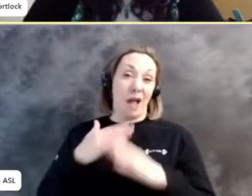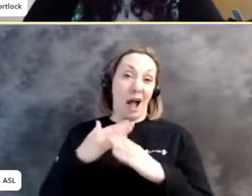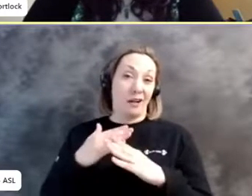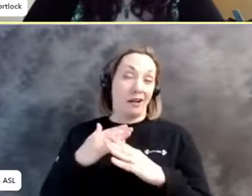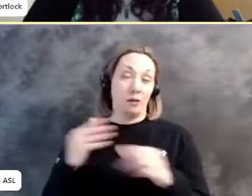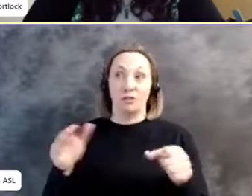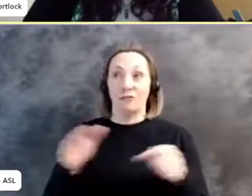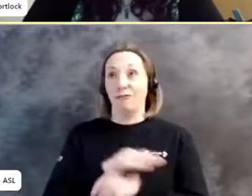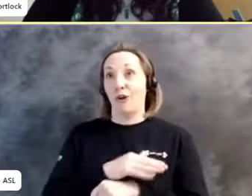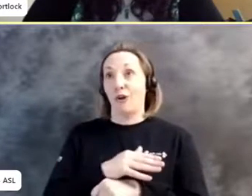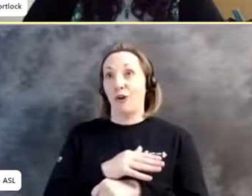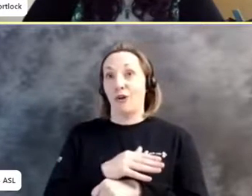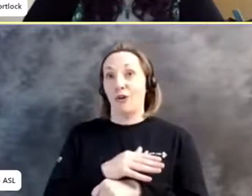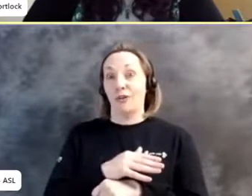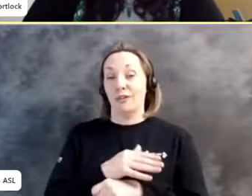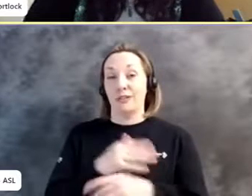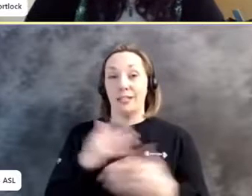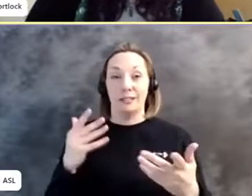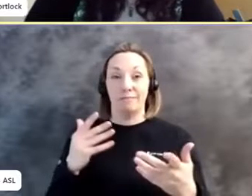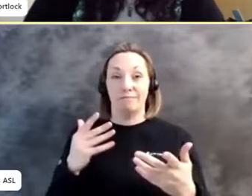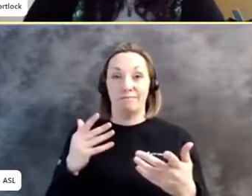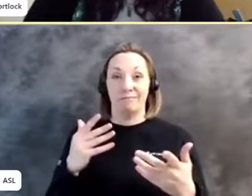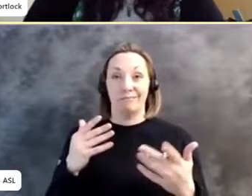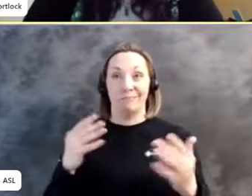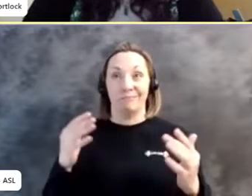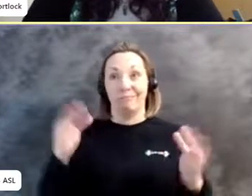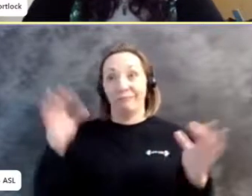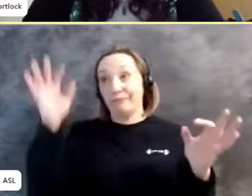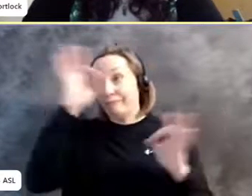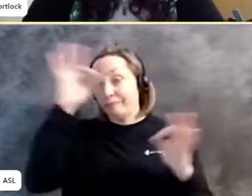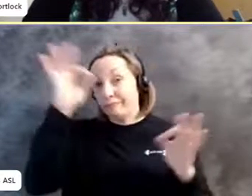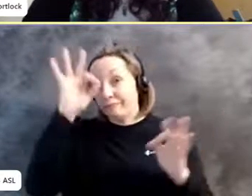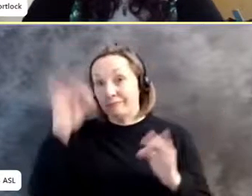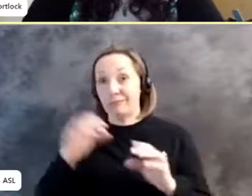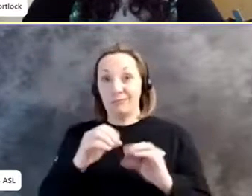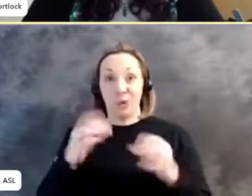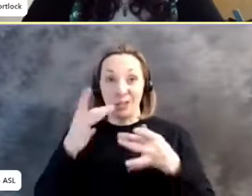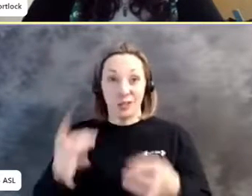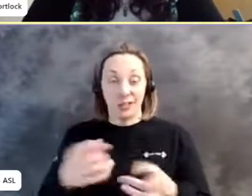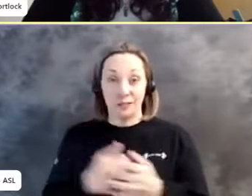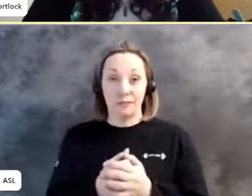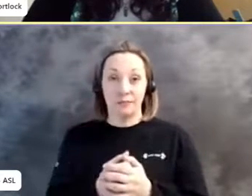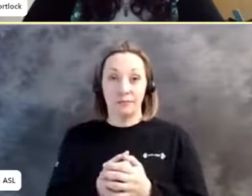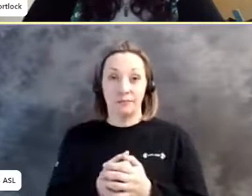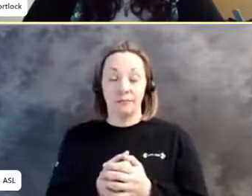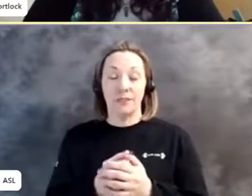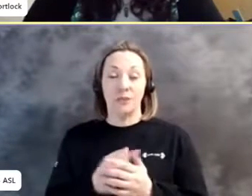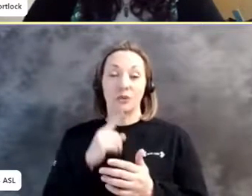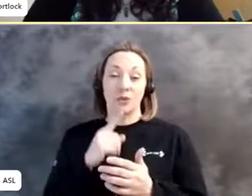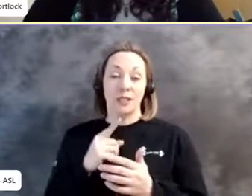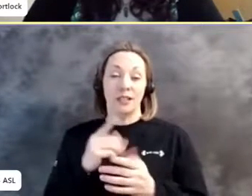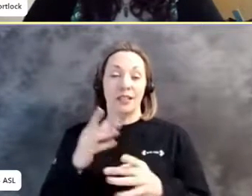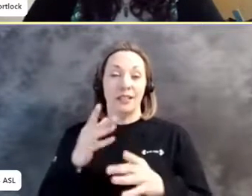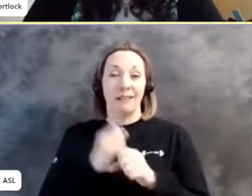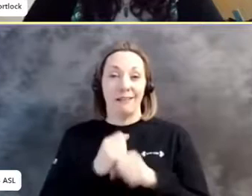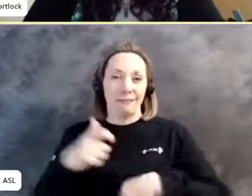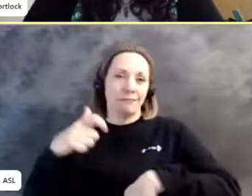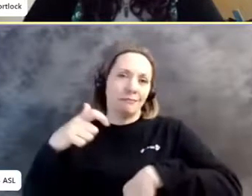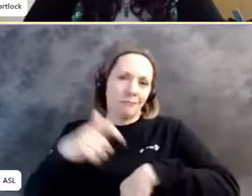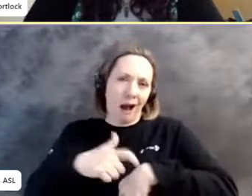pass it to you. [ZOE] I would say the main blocker for me was lack of historical awareness or